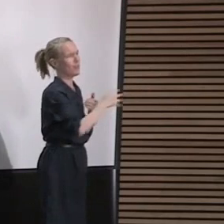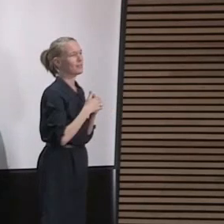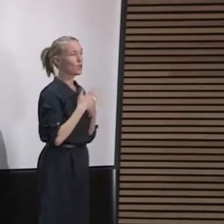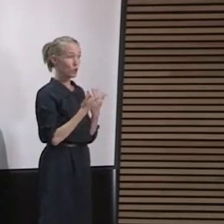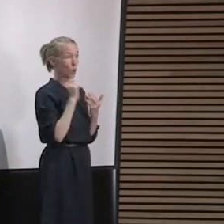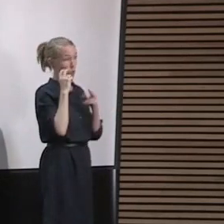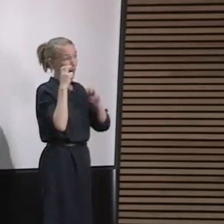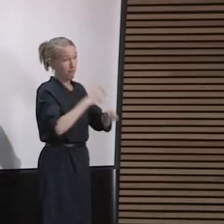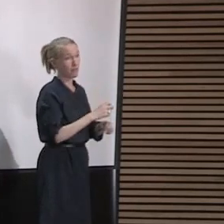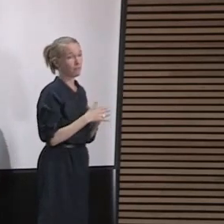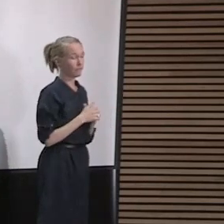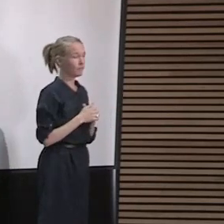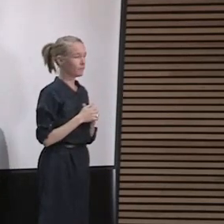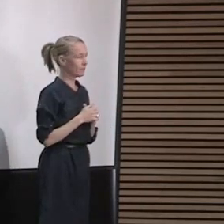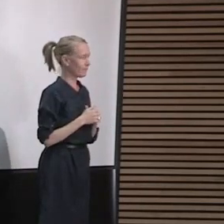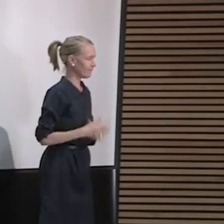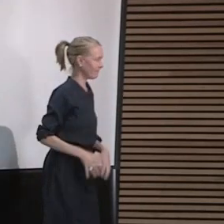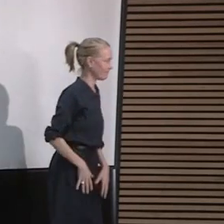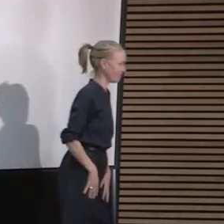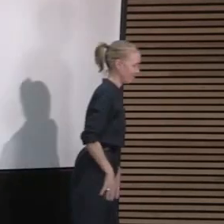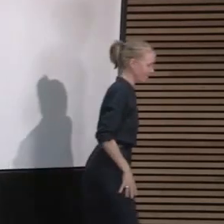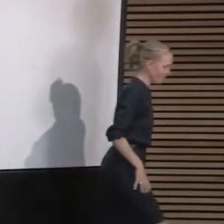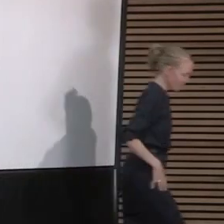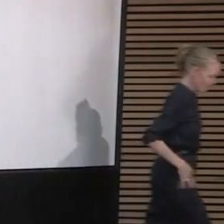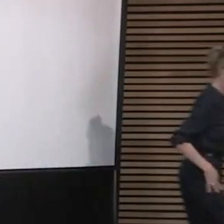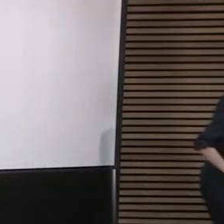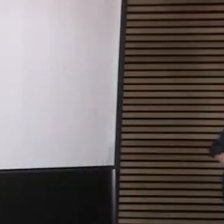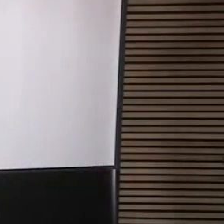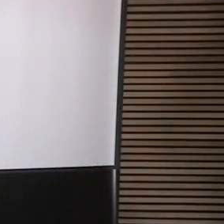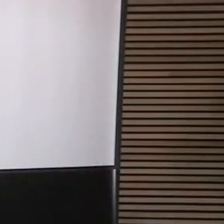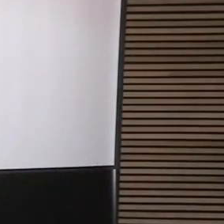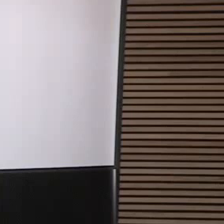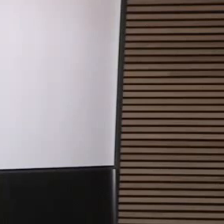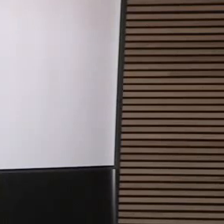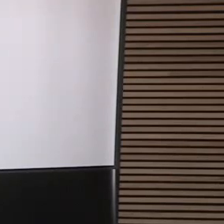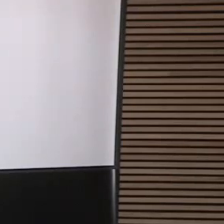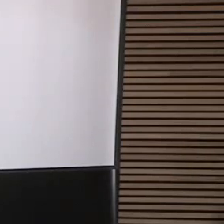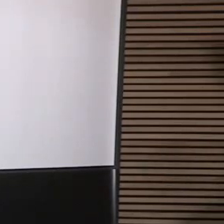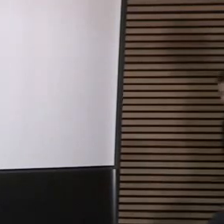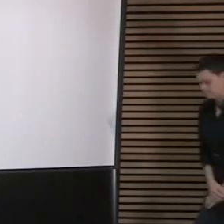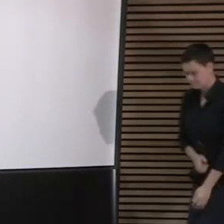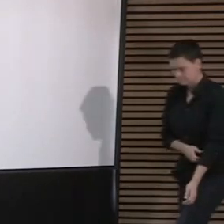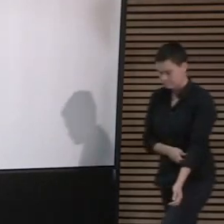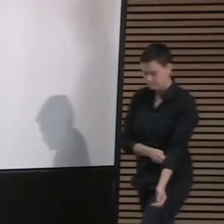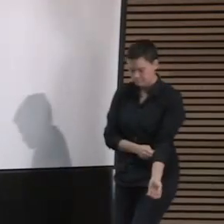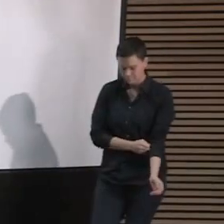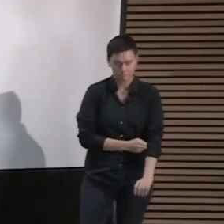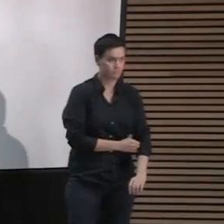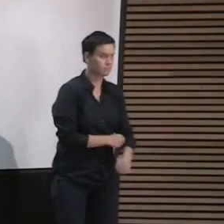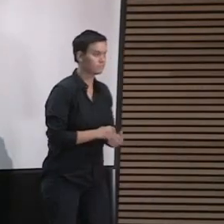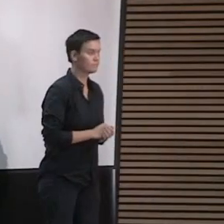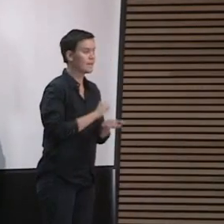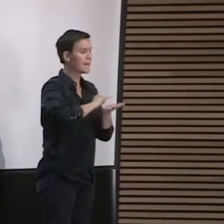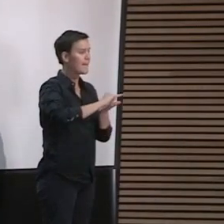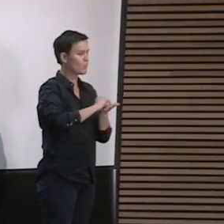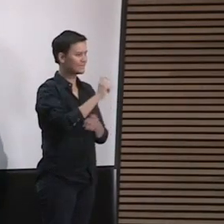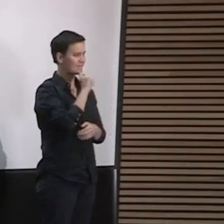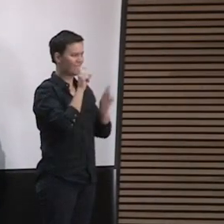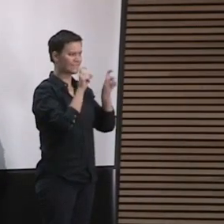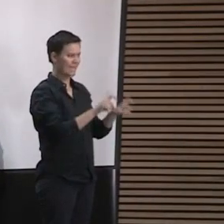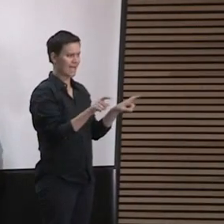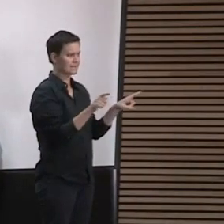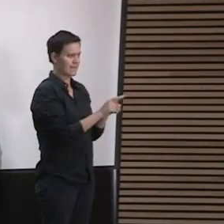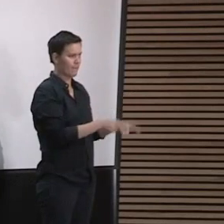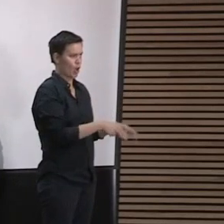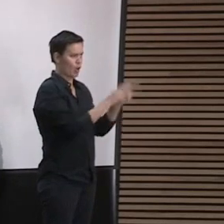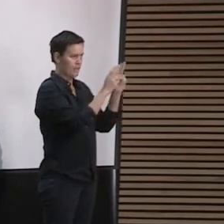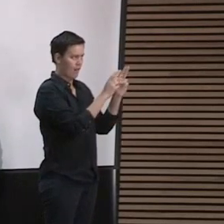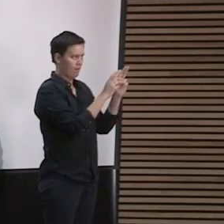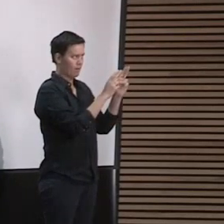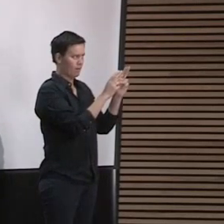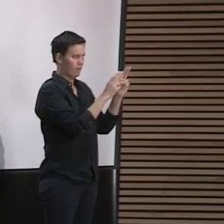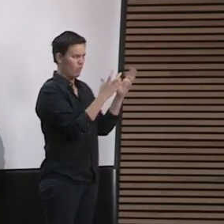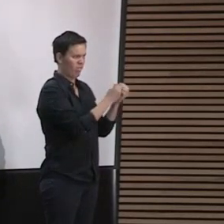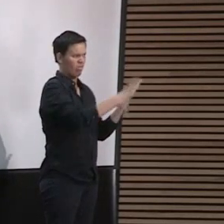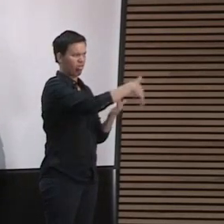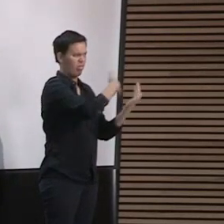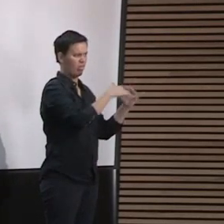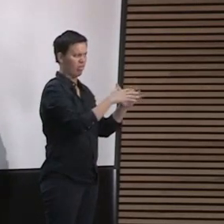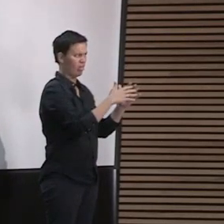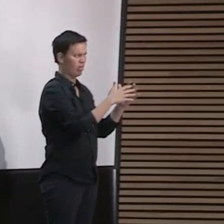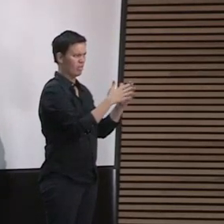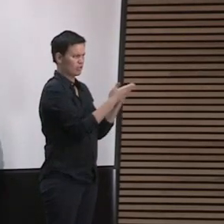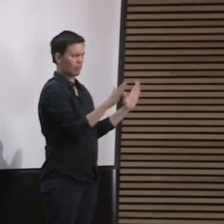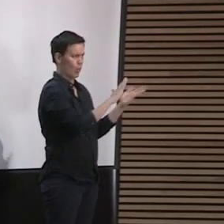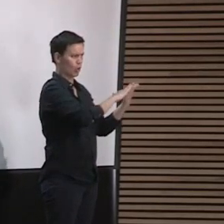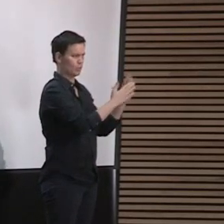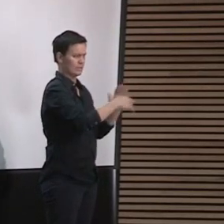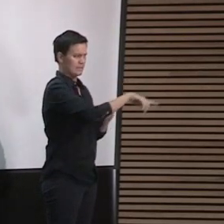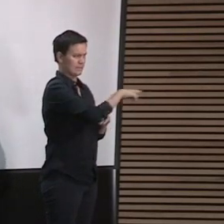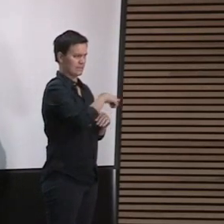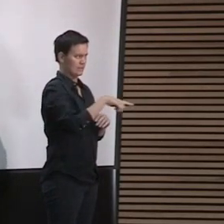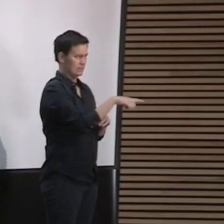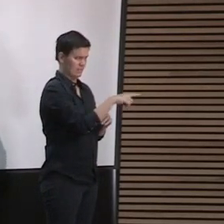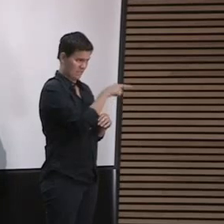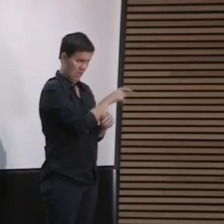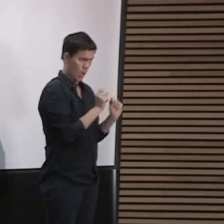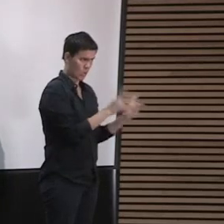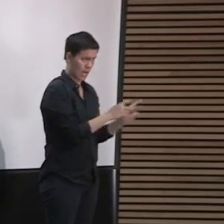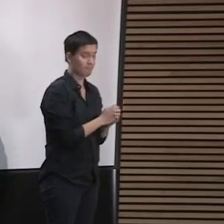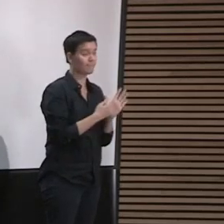workforce.